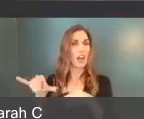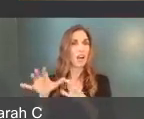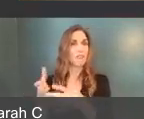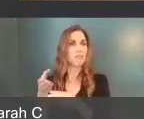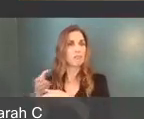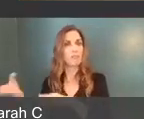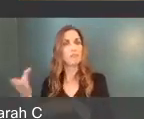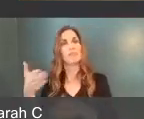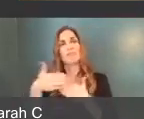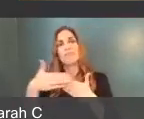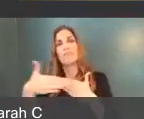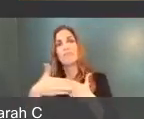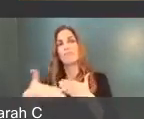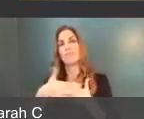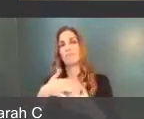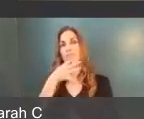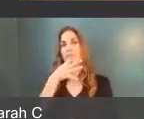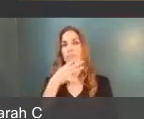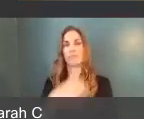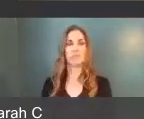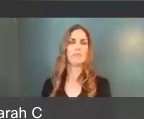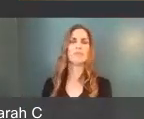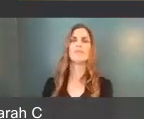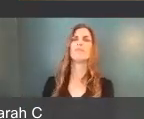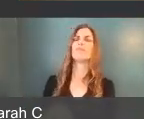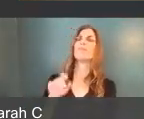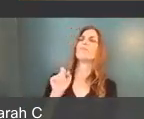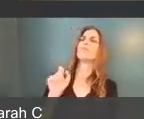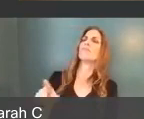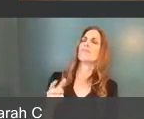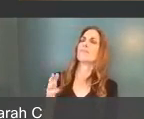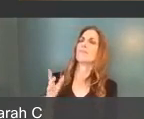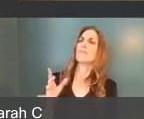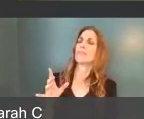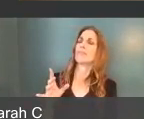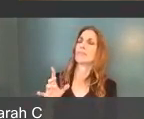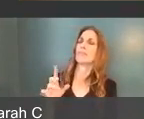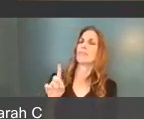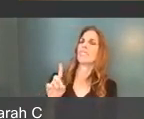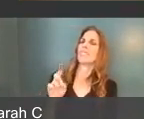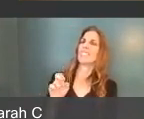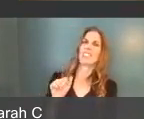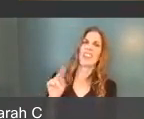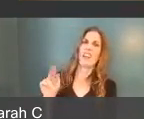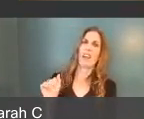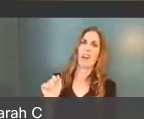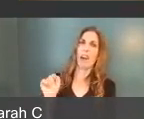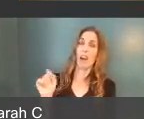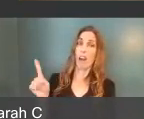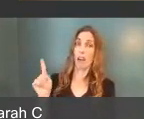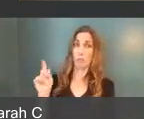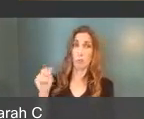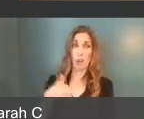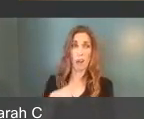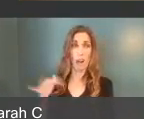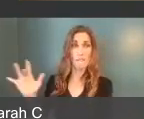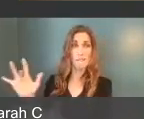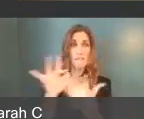[Reporter] How, or is there, outreach or folks that don't have computers, folks that fit into these